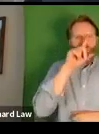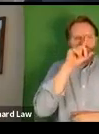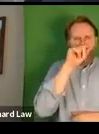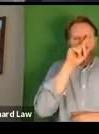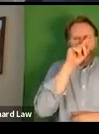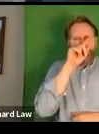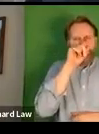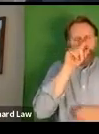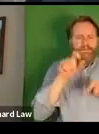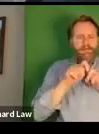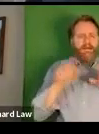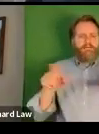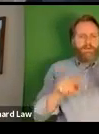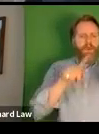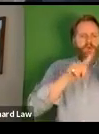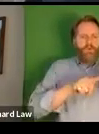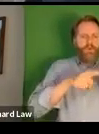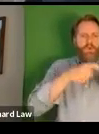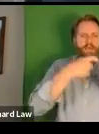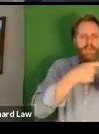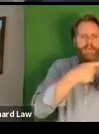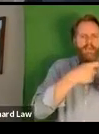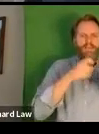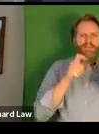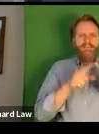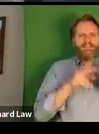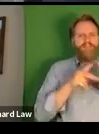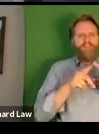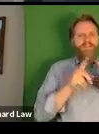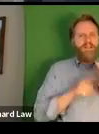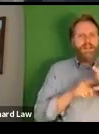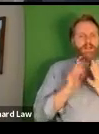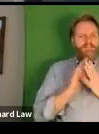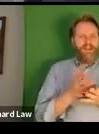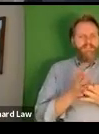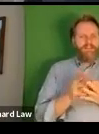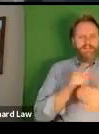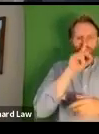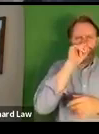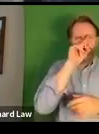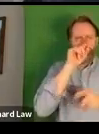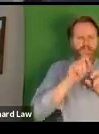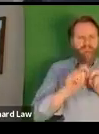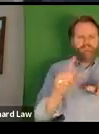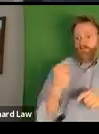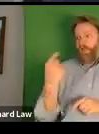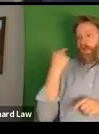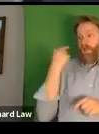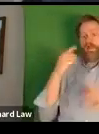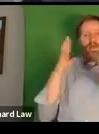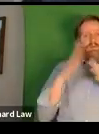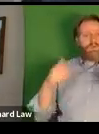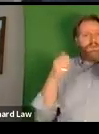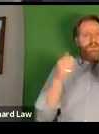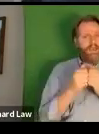civil service Twitter account over the weekend and I wonder Mark if there's